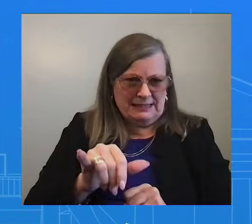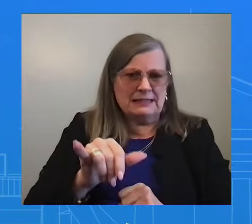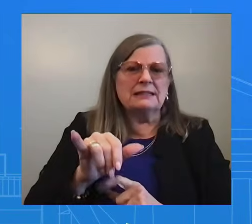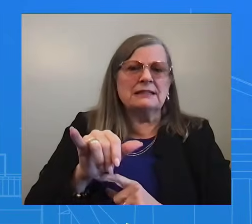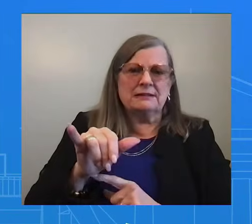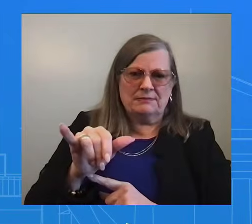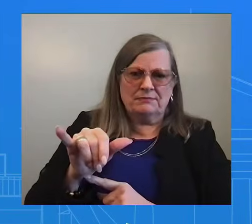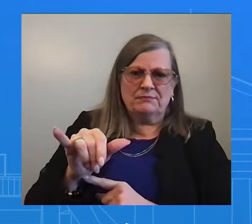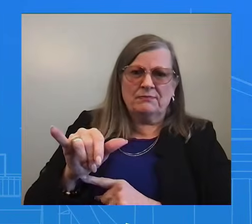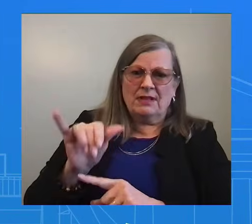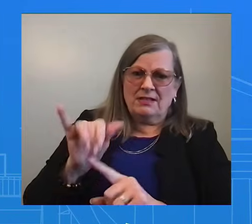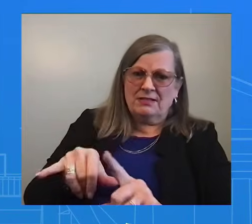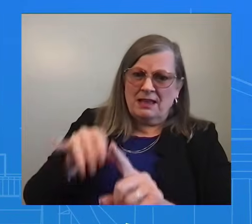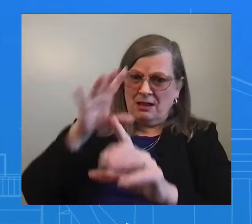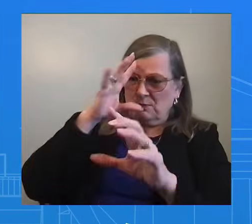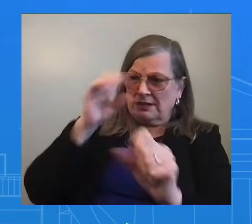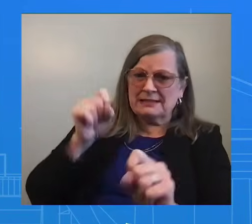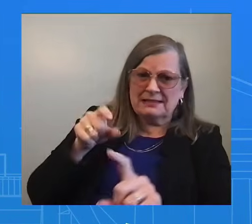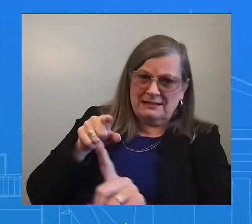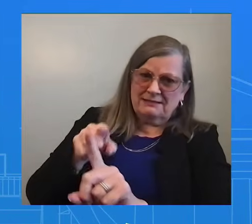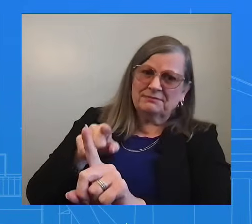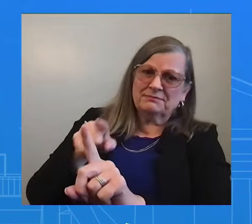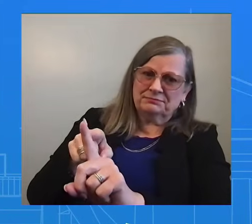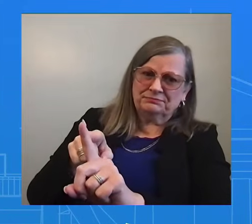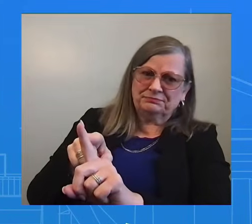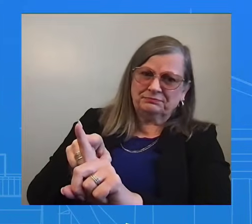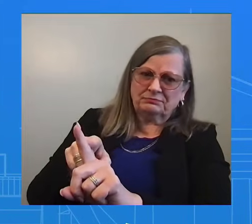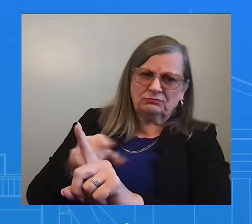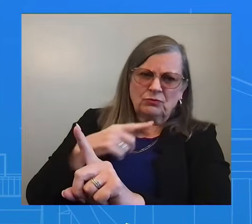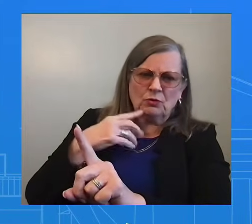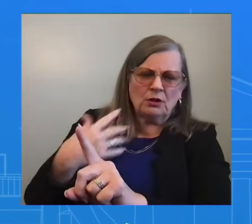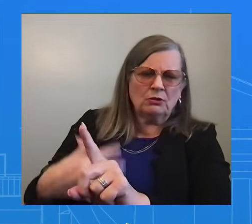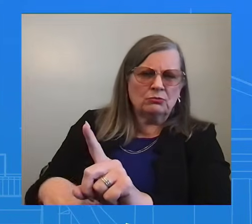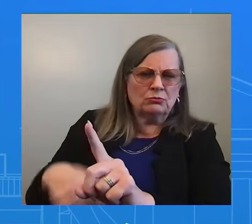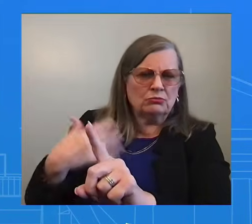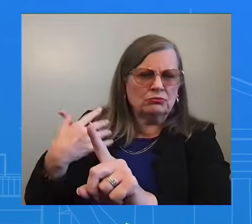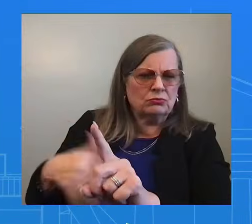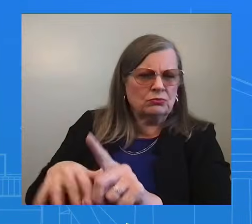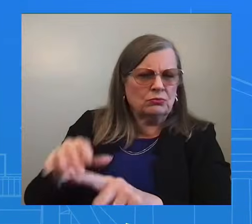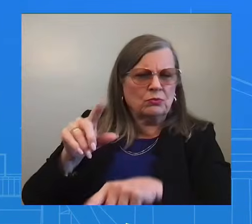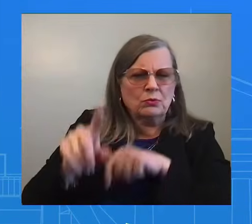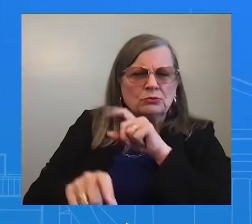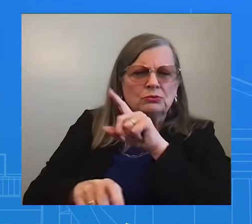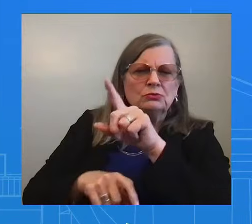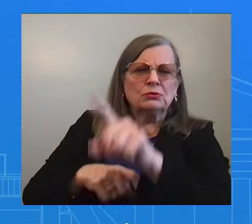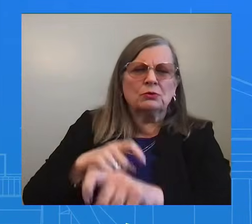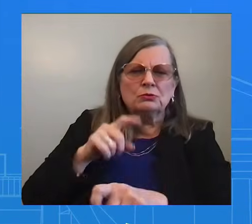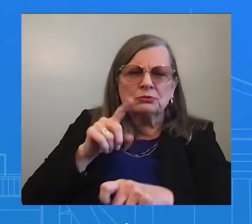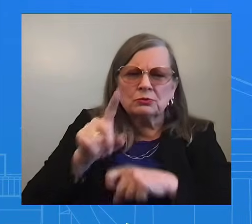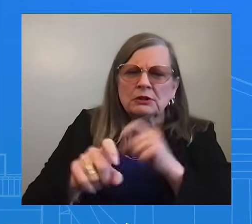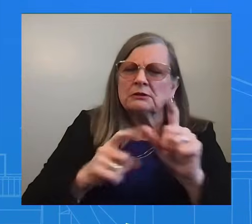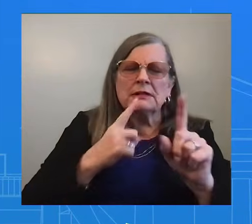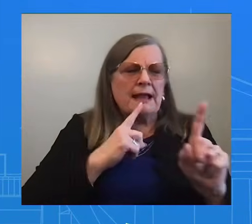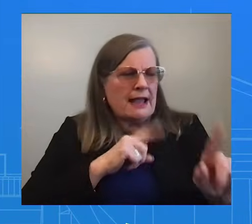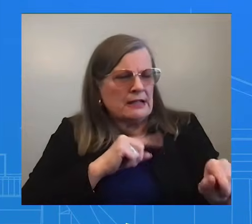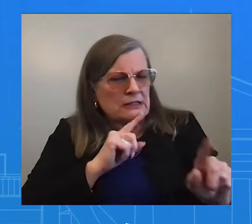of the press corps yesterday who traveled with him. He engaged with them three times: took questions, made a statement --